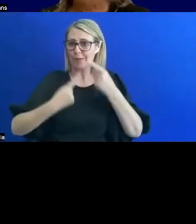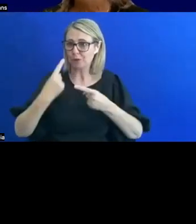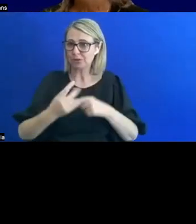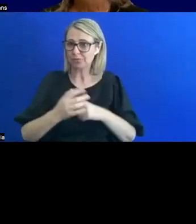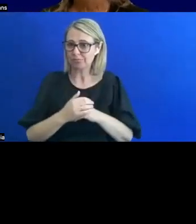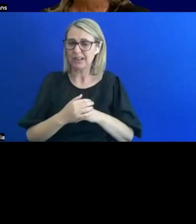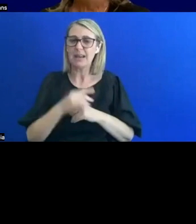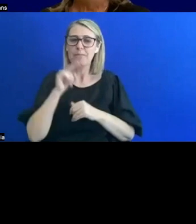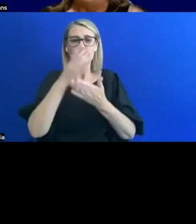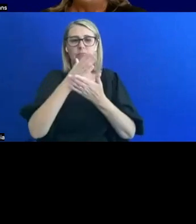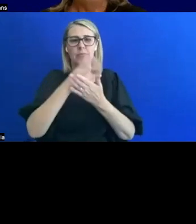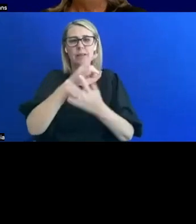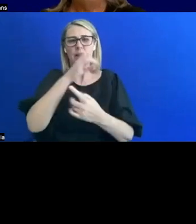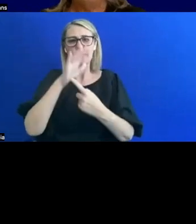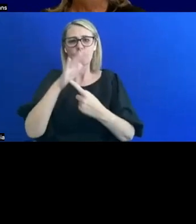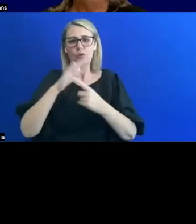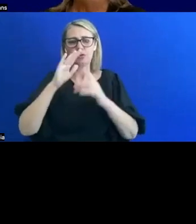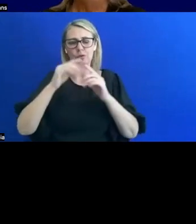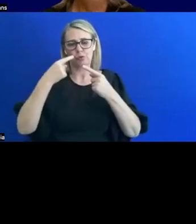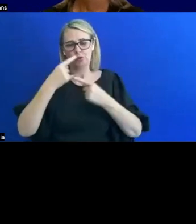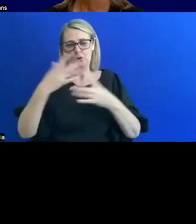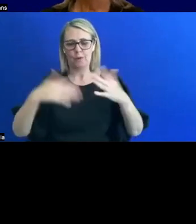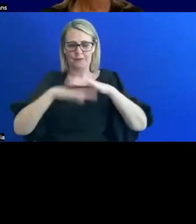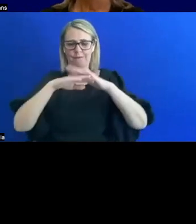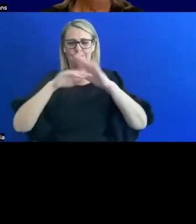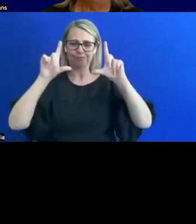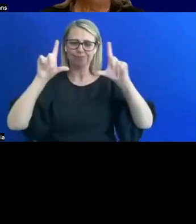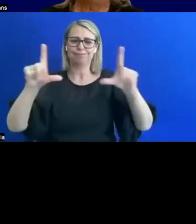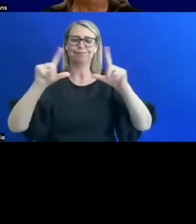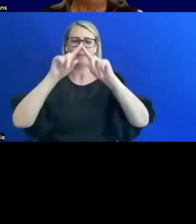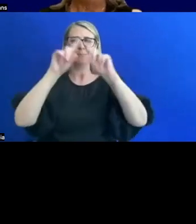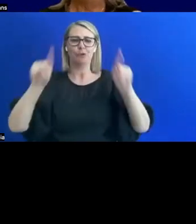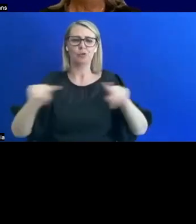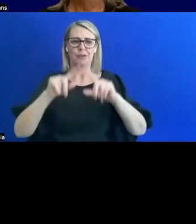important to present the whole picture and I would love to take the opportunity to explain anything